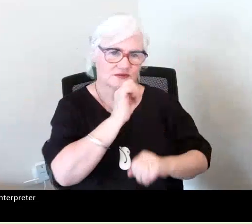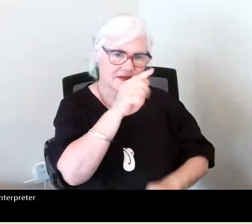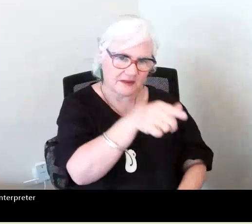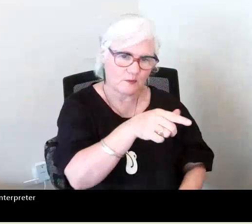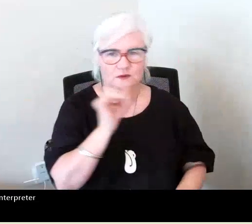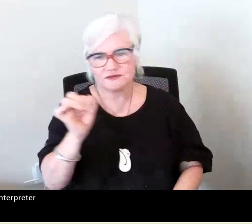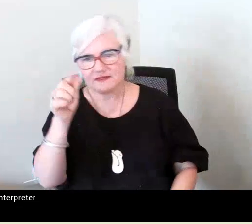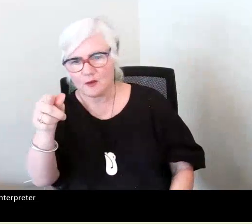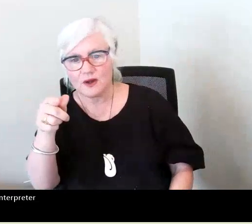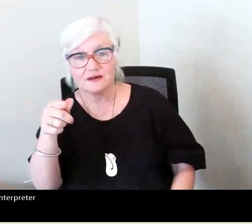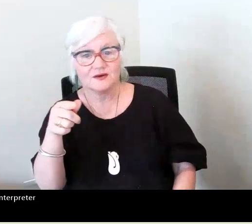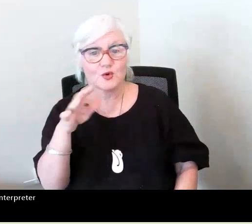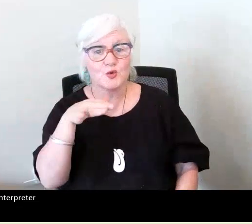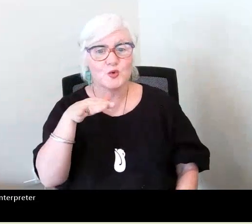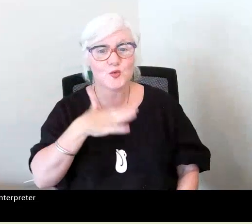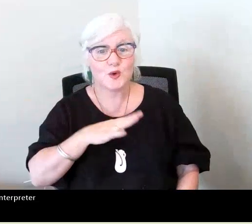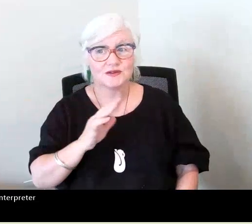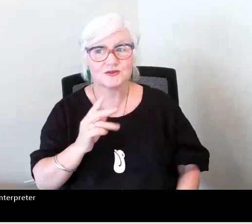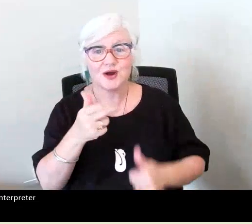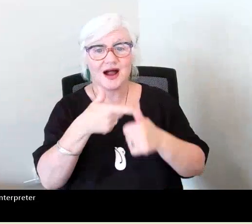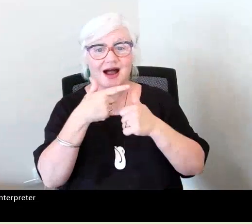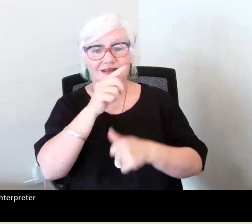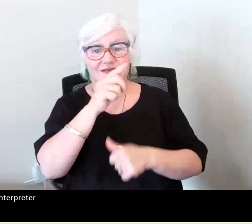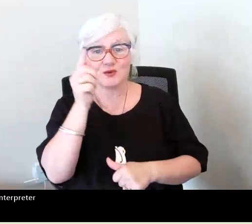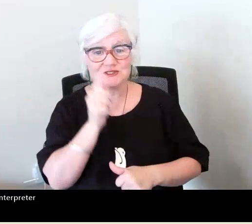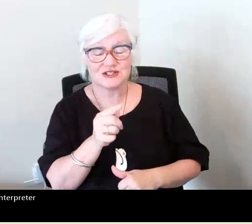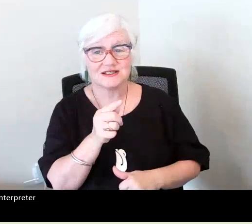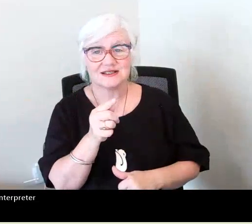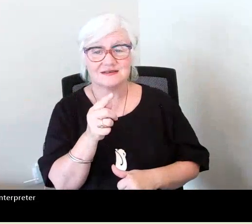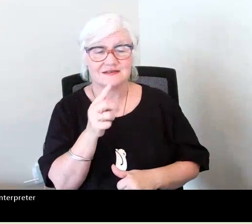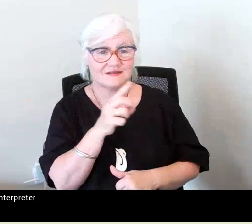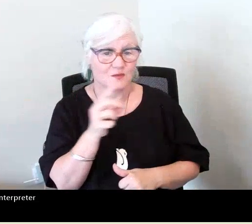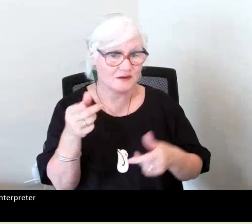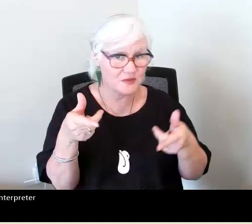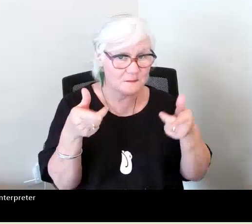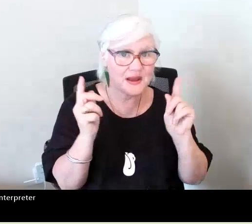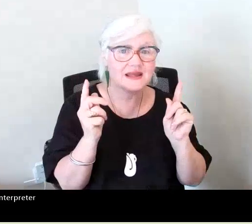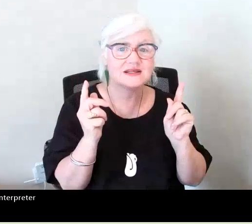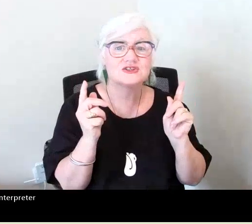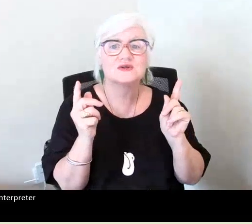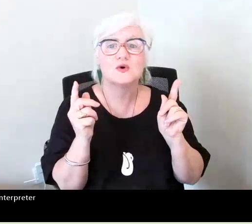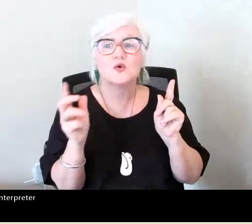Who wants to answer the question, one of the managers or one of the peer workers?